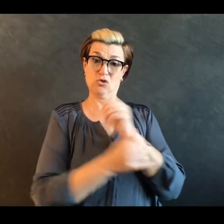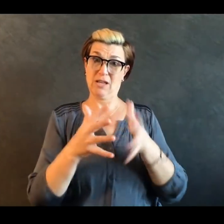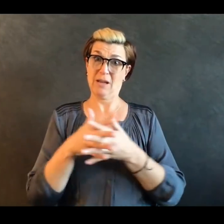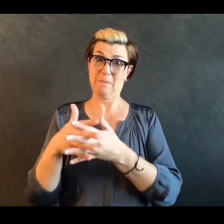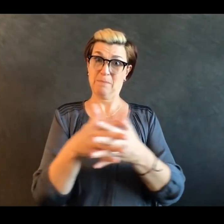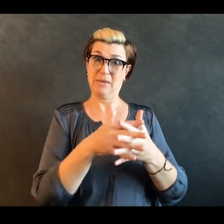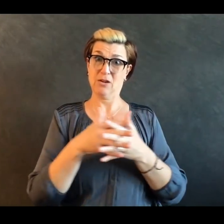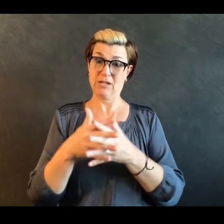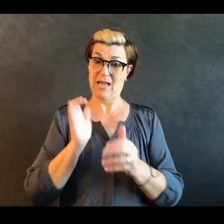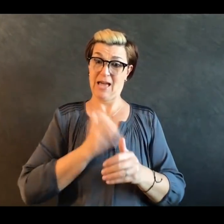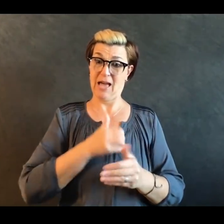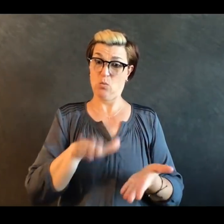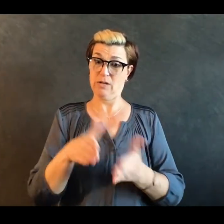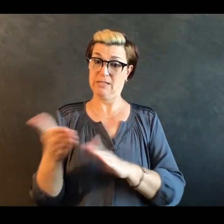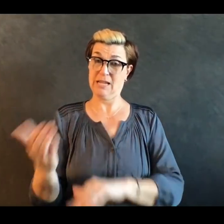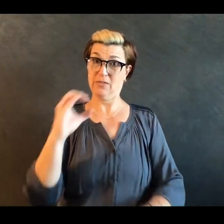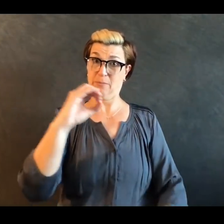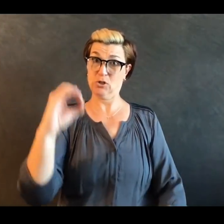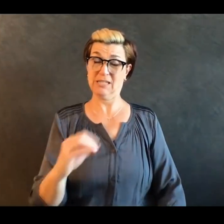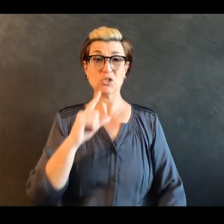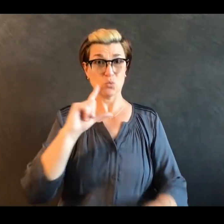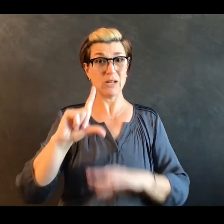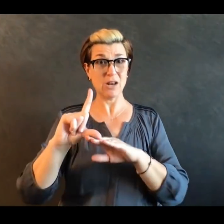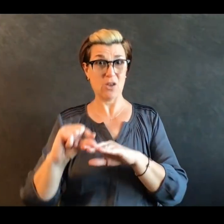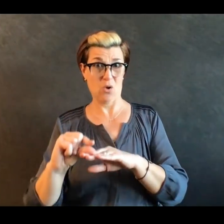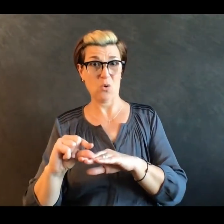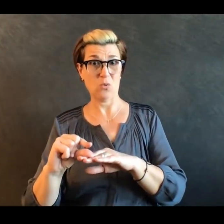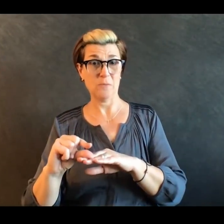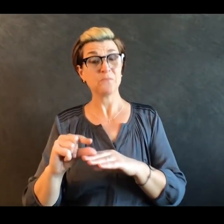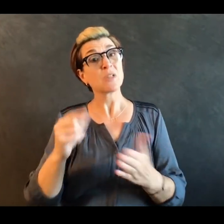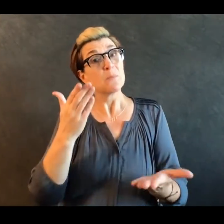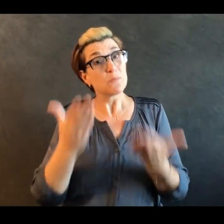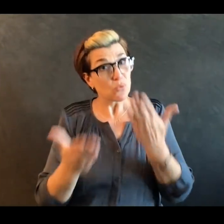due not only to our technology but how that technology is utilized to save